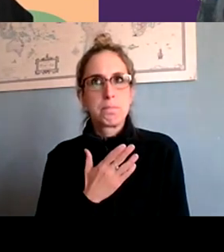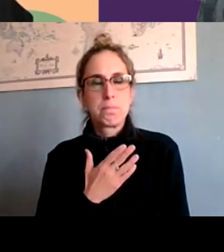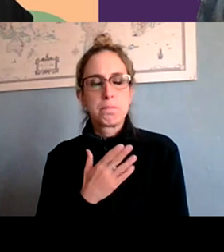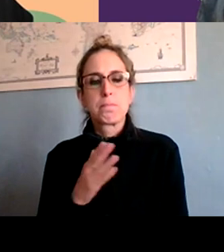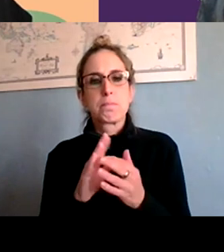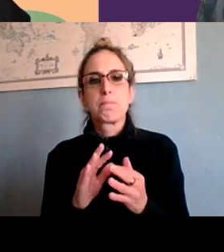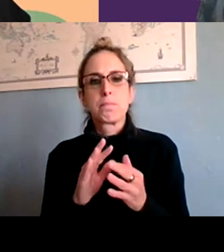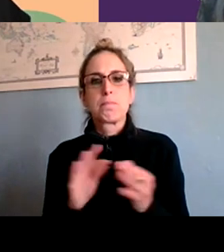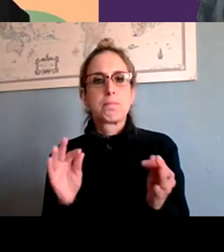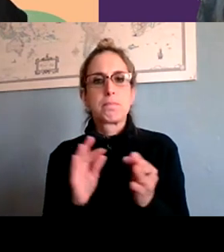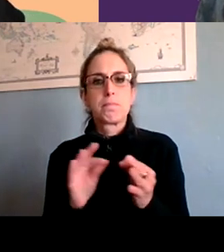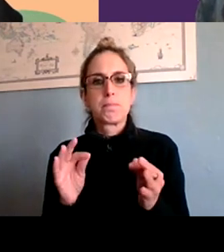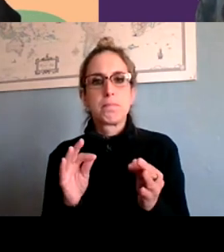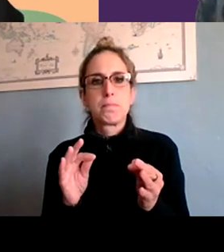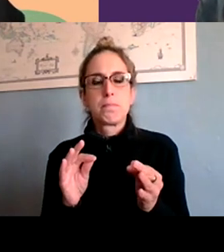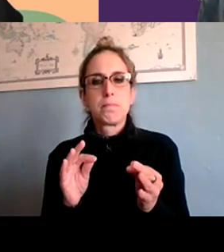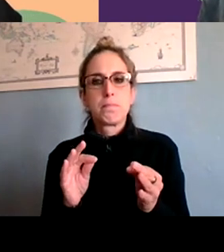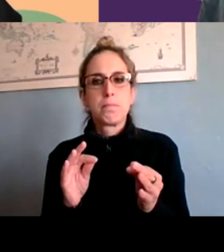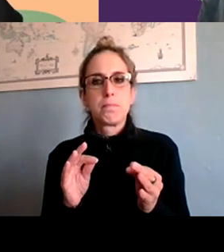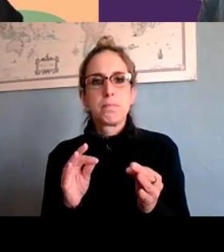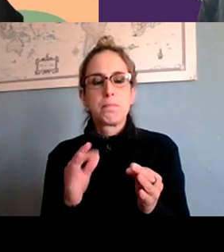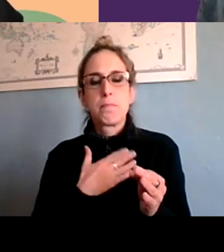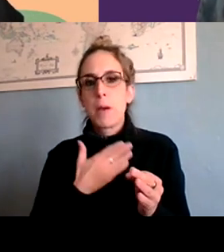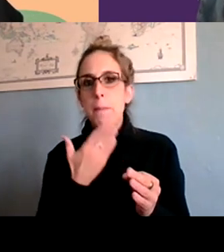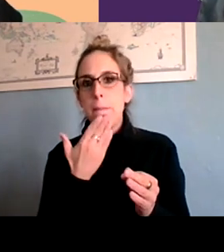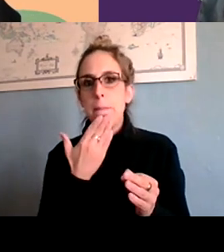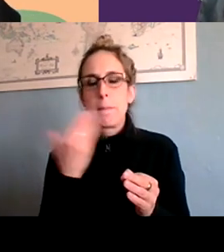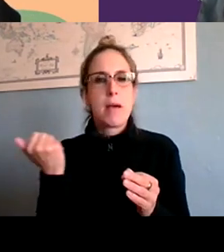Aurora Chang: My best. Aurora Chang: thinking and writing.